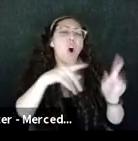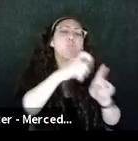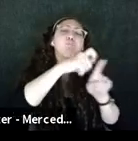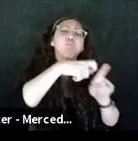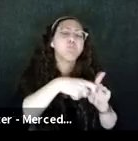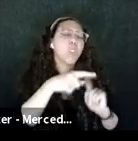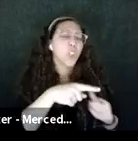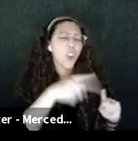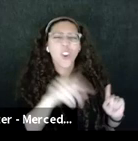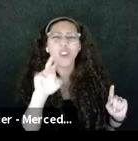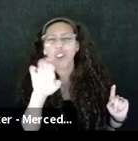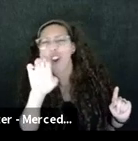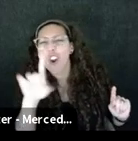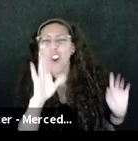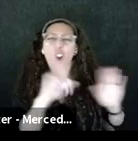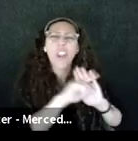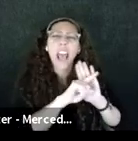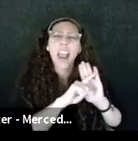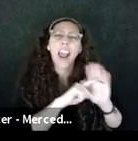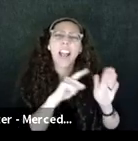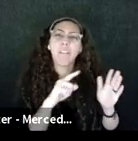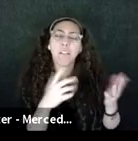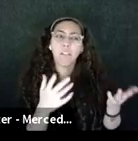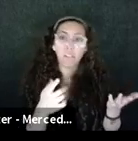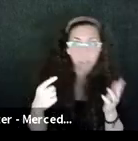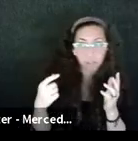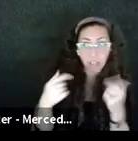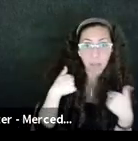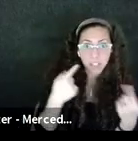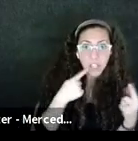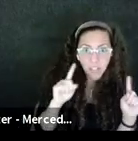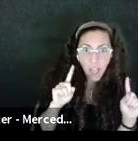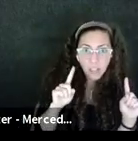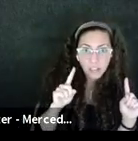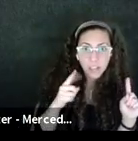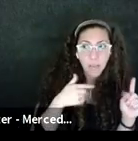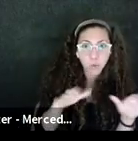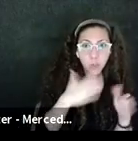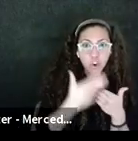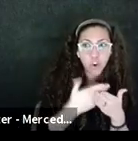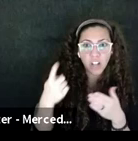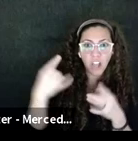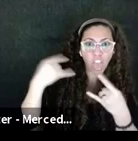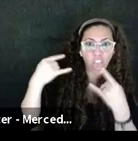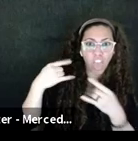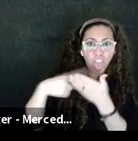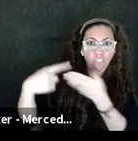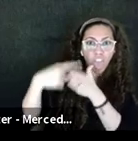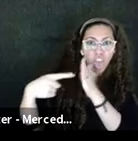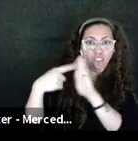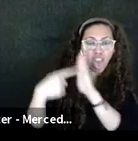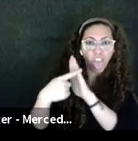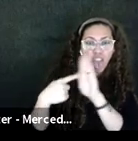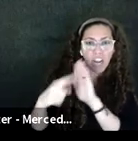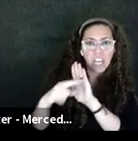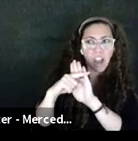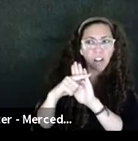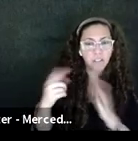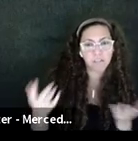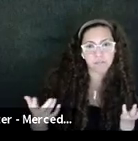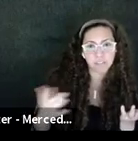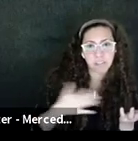Jason Williams: If you're getting negative feedback around success in a certain area, you're going to have fewer experiences that support your success in that area.